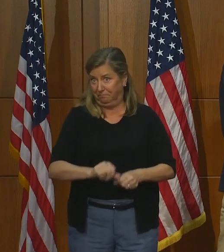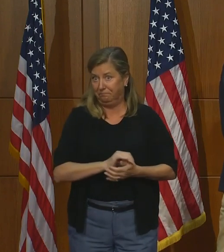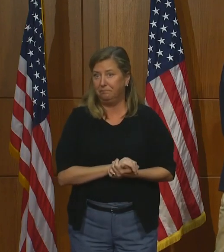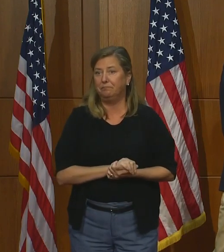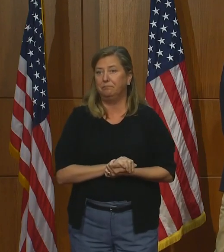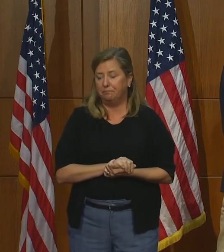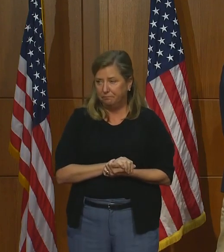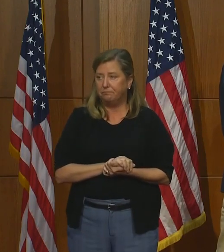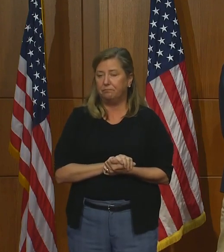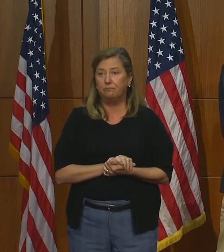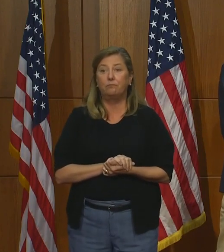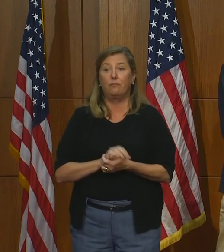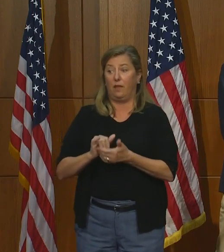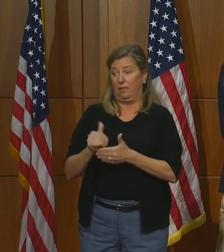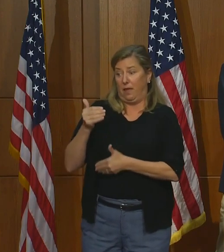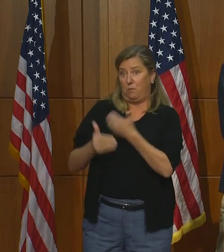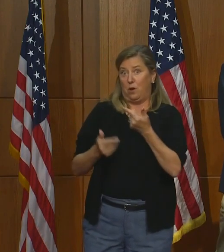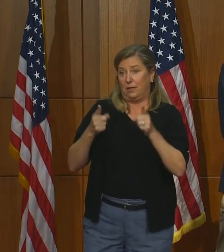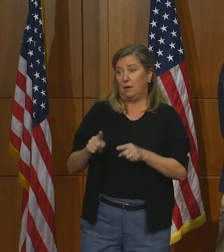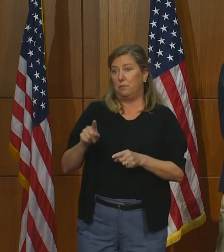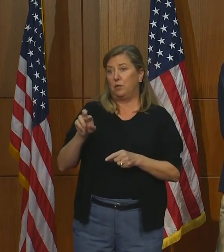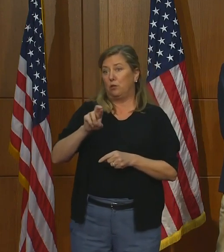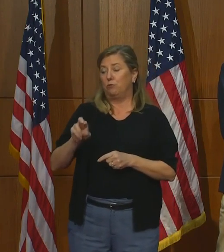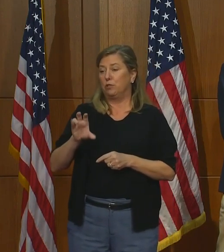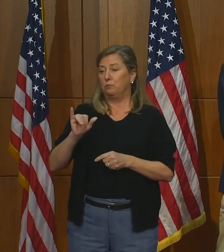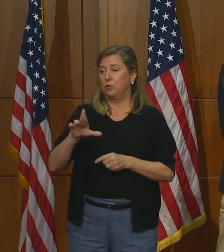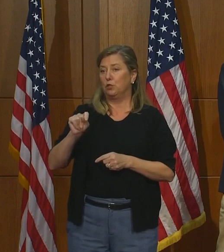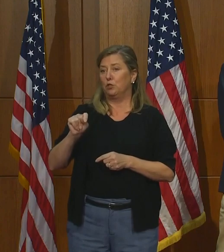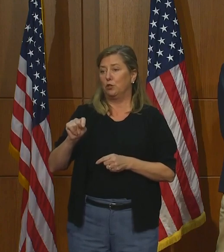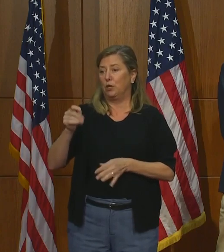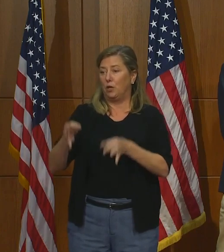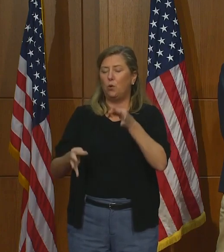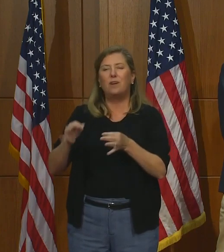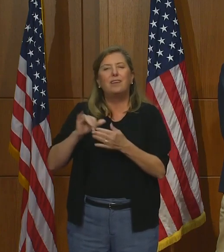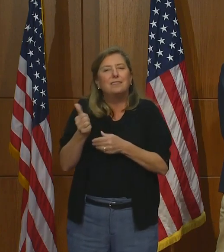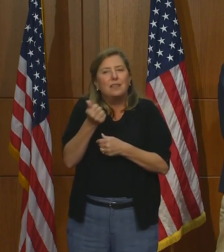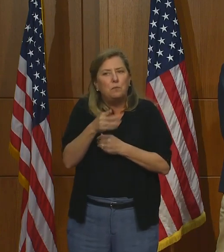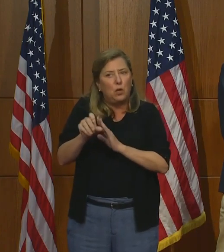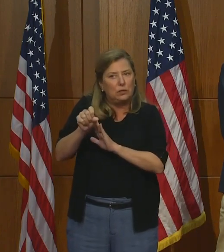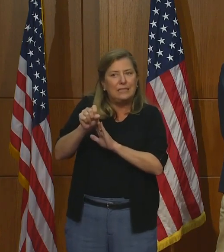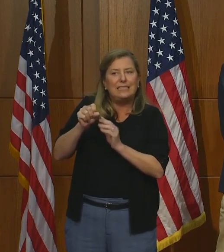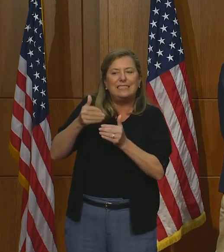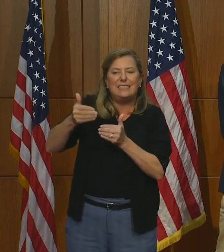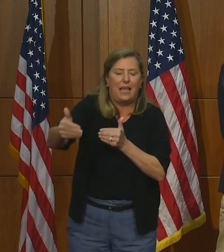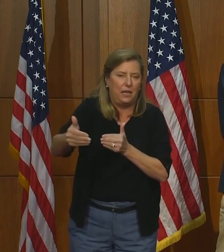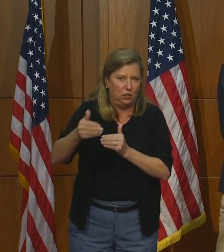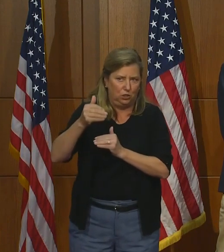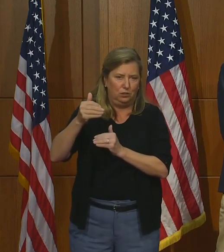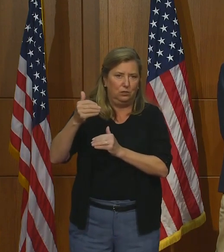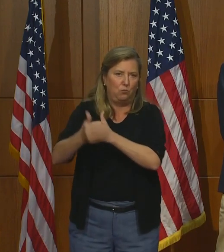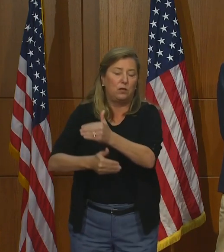GOVERNOR'S AUTHORITY TO DO THIS THE PROCESS THAT'S BEGUN IN RICHMOND CIRCUIT COURT IT'S